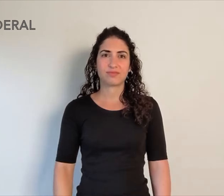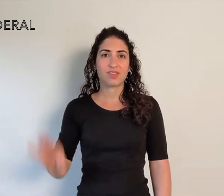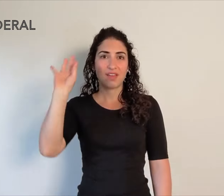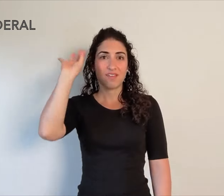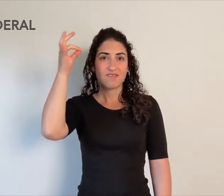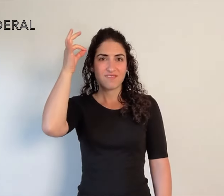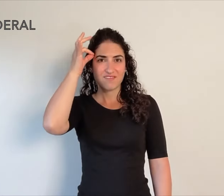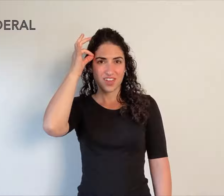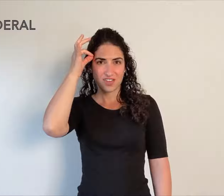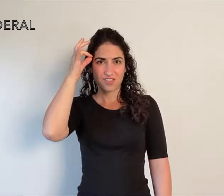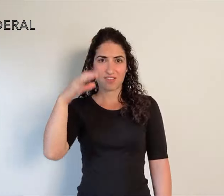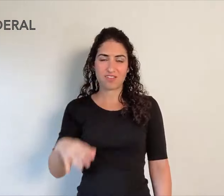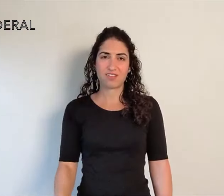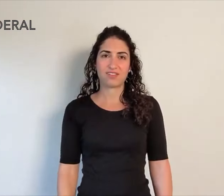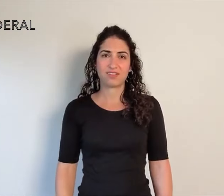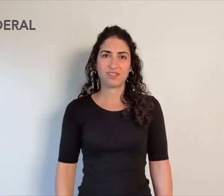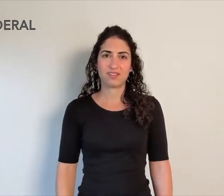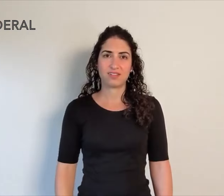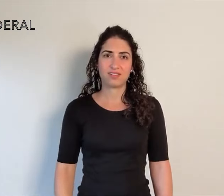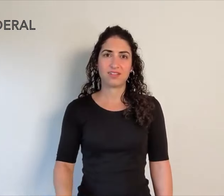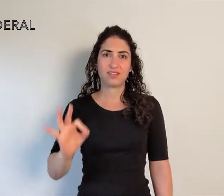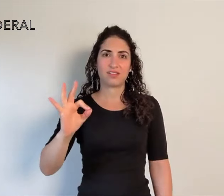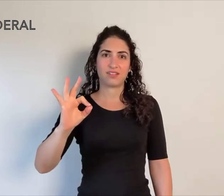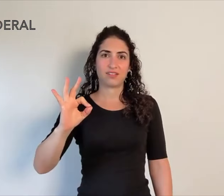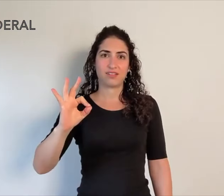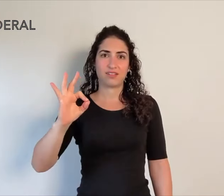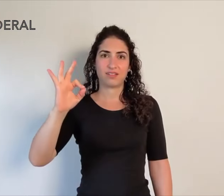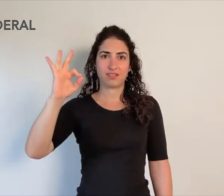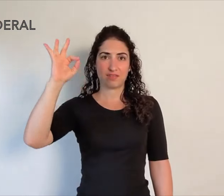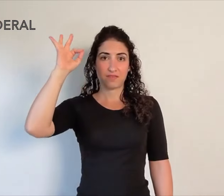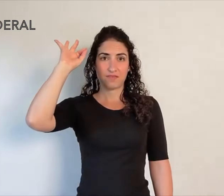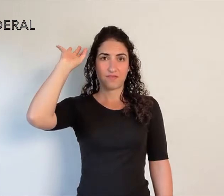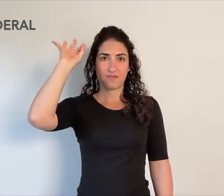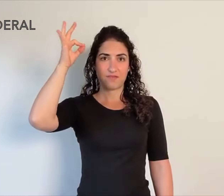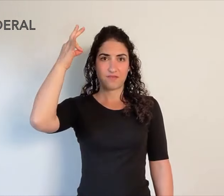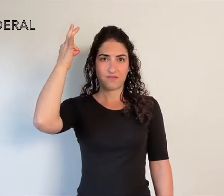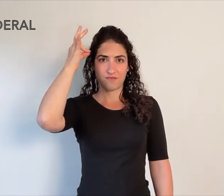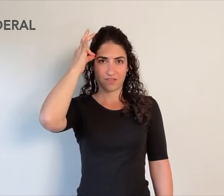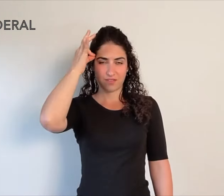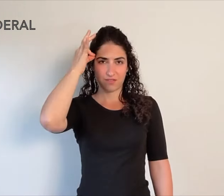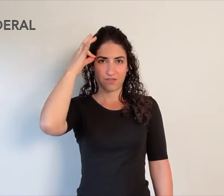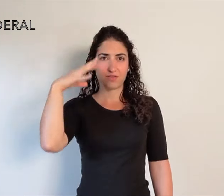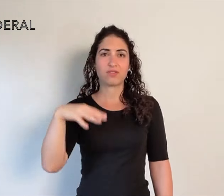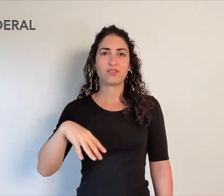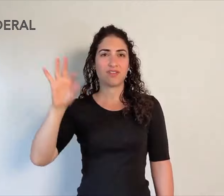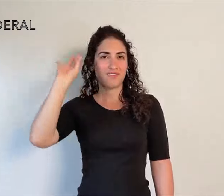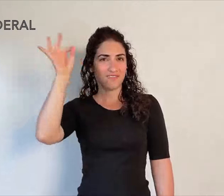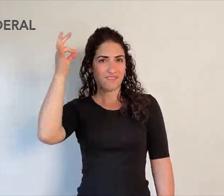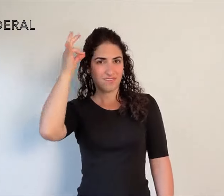FEDERAL